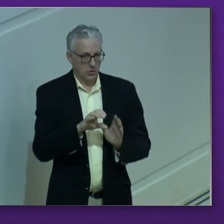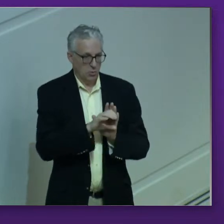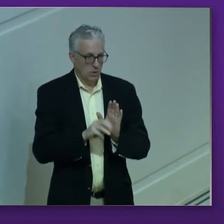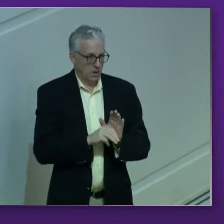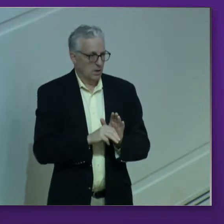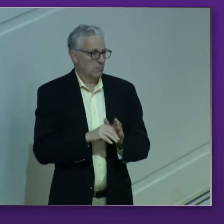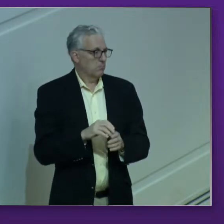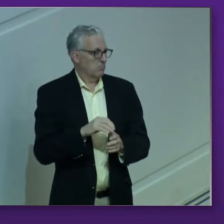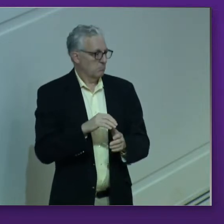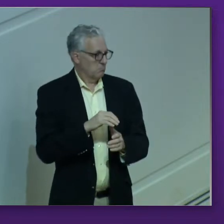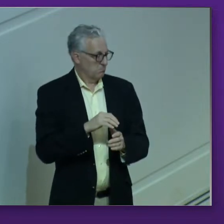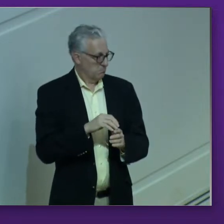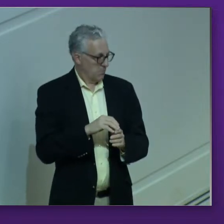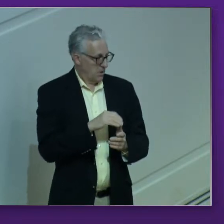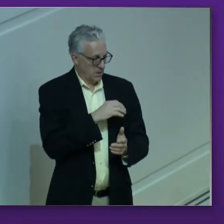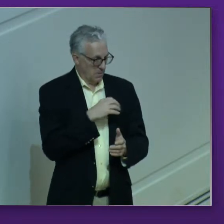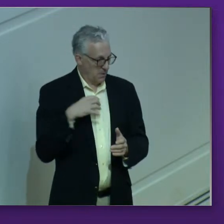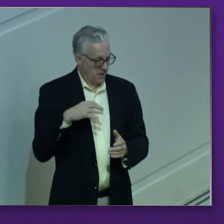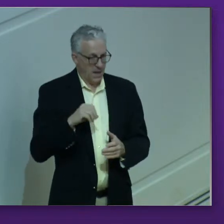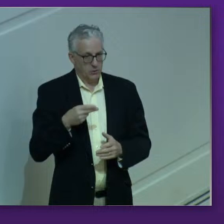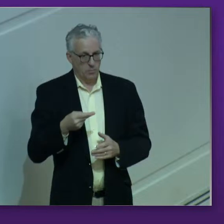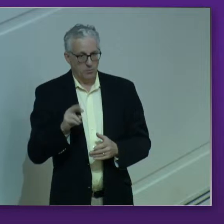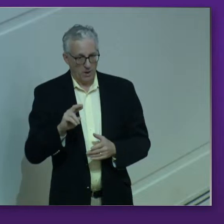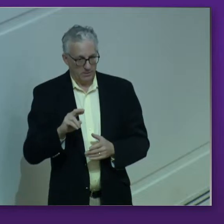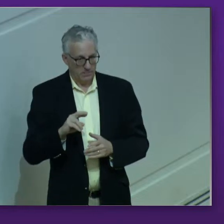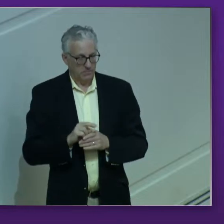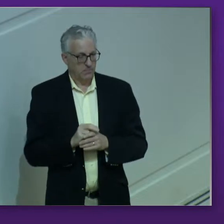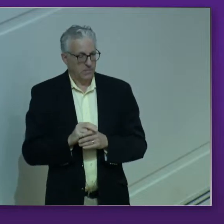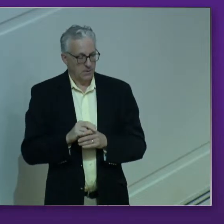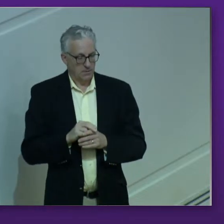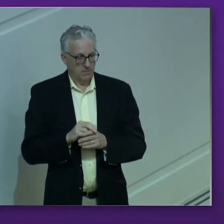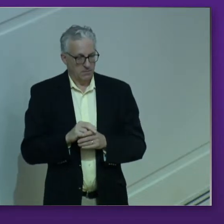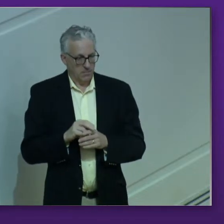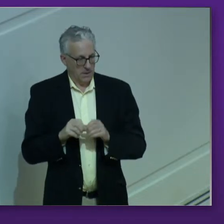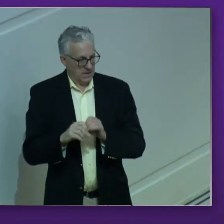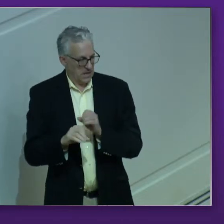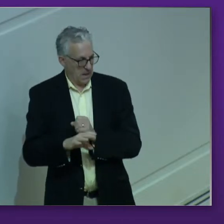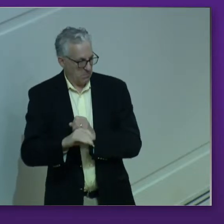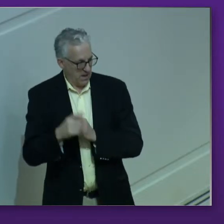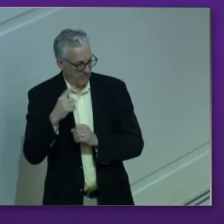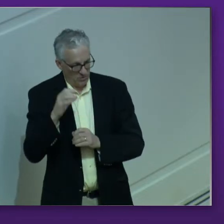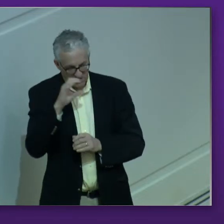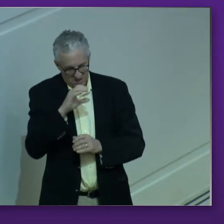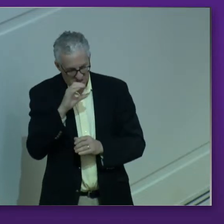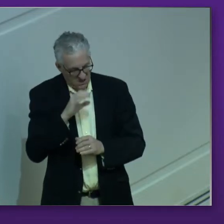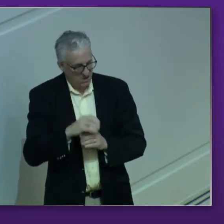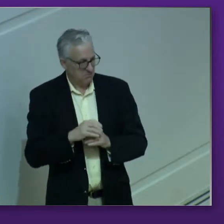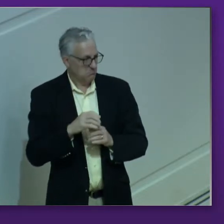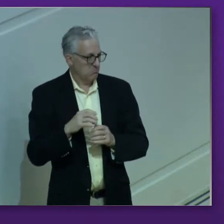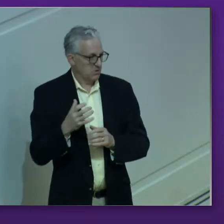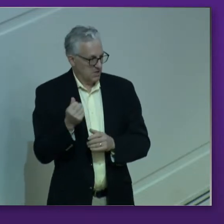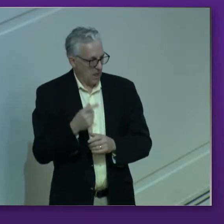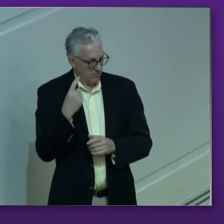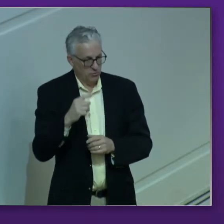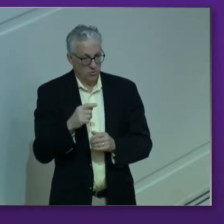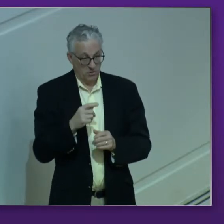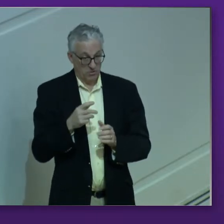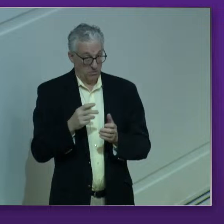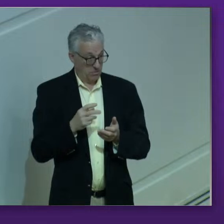TO THE VICTIM ASSISTANCE AND SEXUAL ASSAULT PROGRAM OF MONTGOMERY COUNTY AND